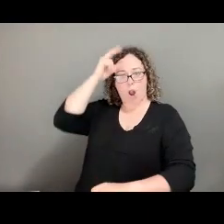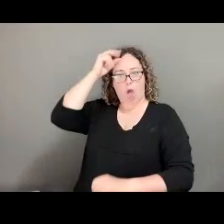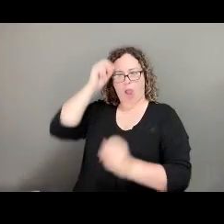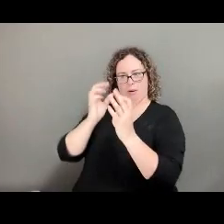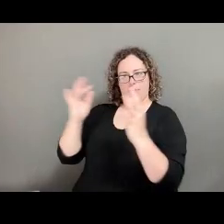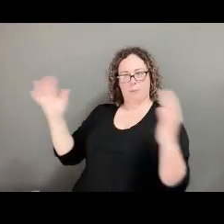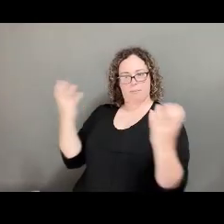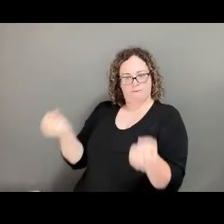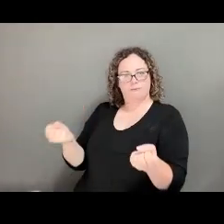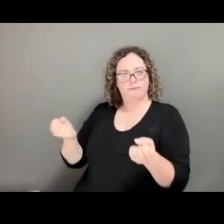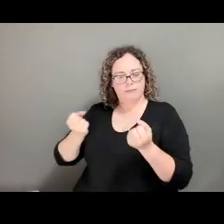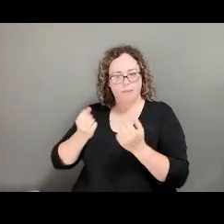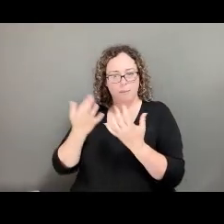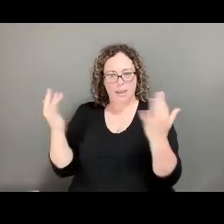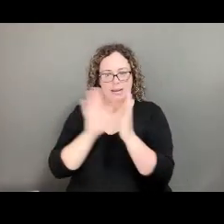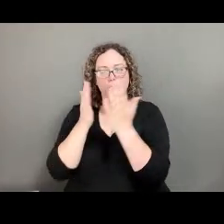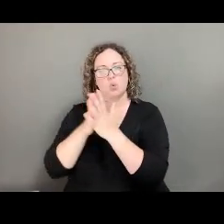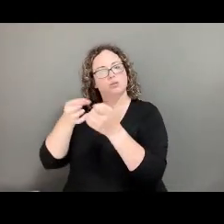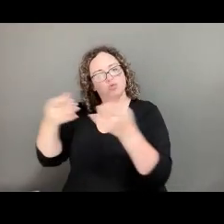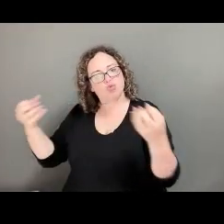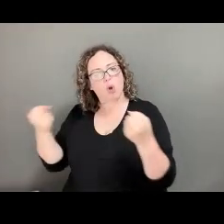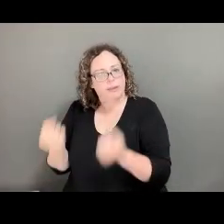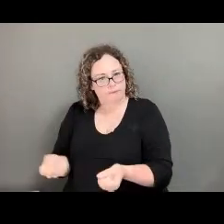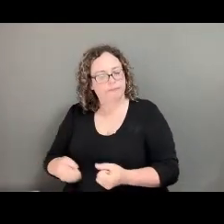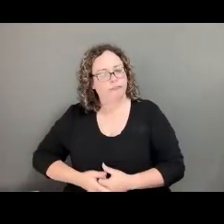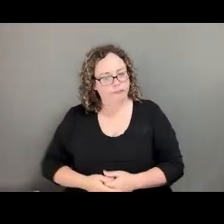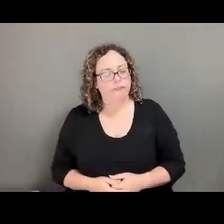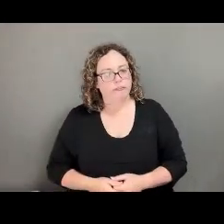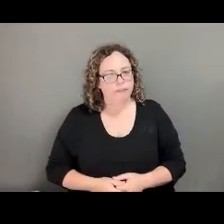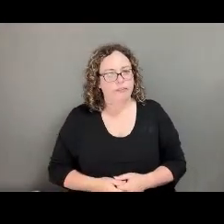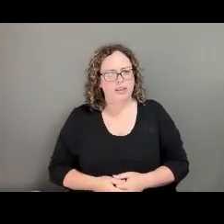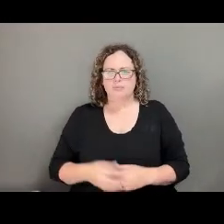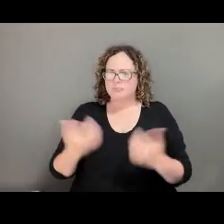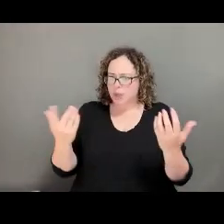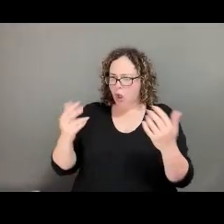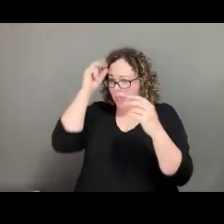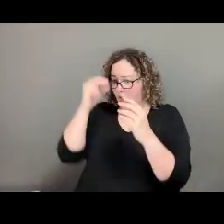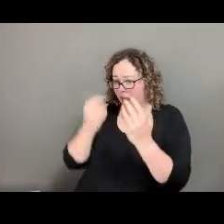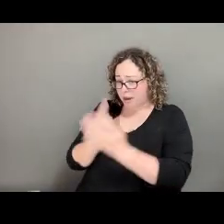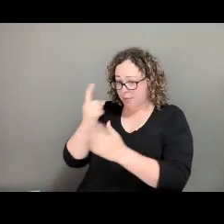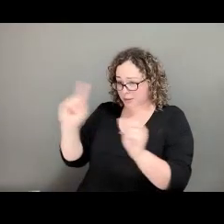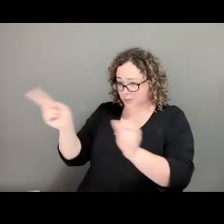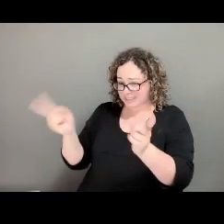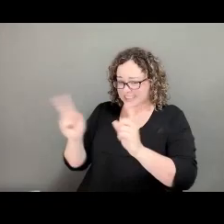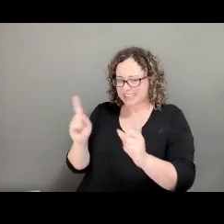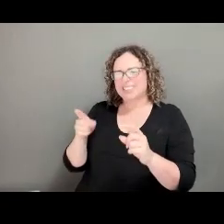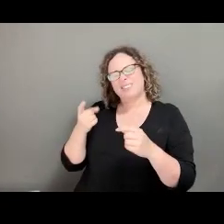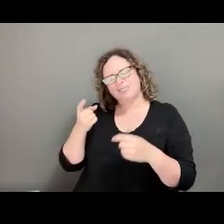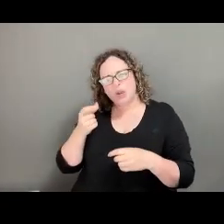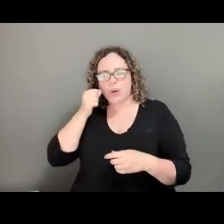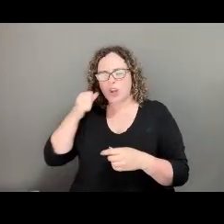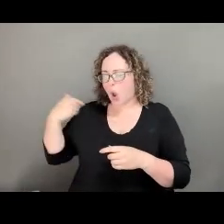What happened to it? Obviously, things are old, deteriorate over time, especially when there's war.